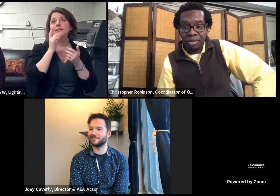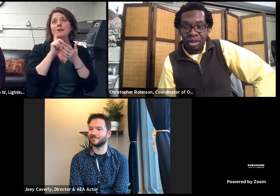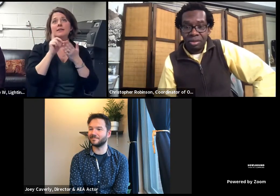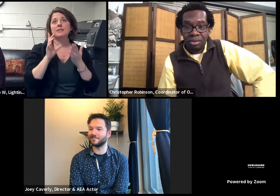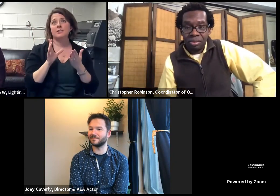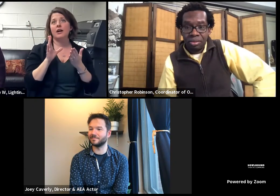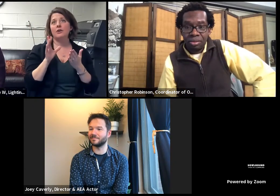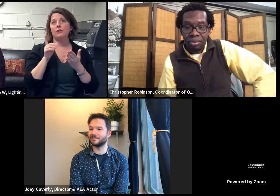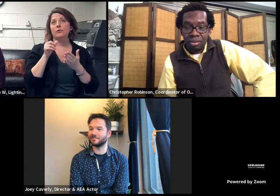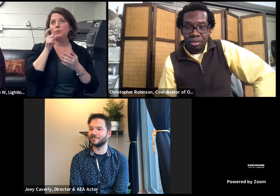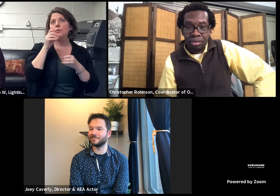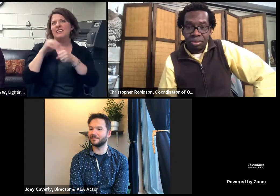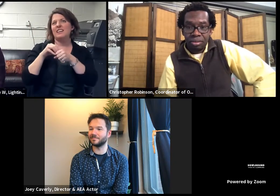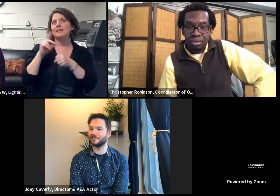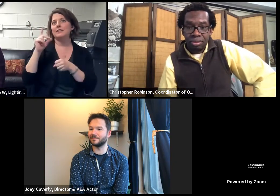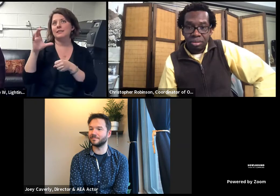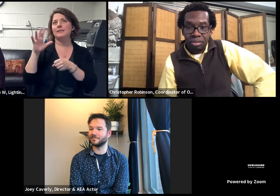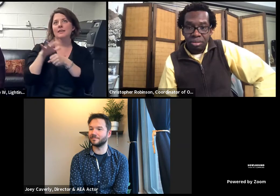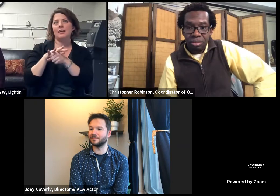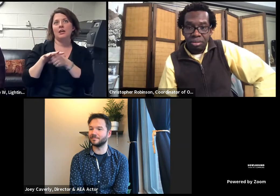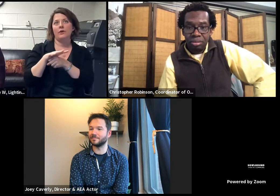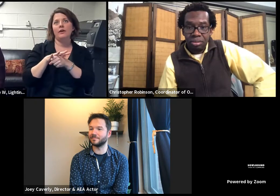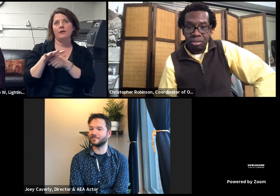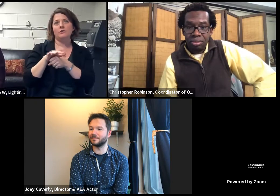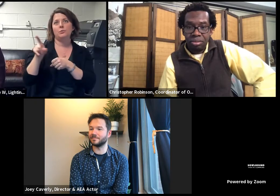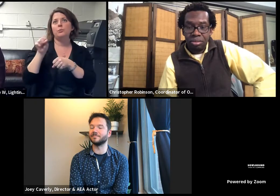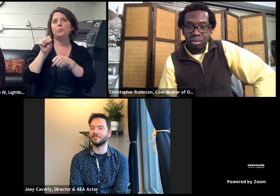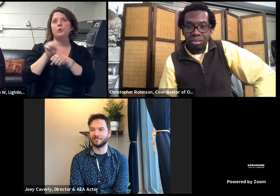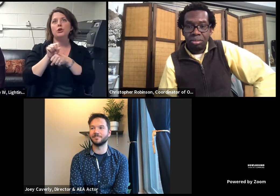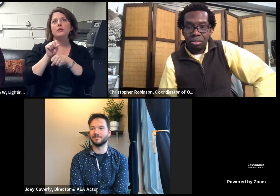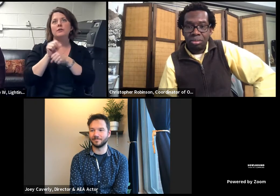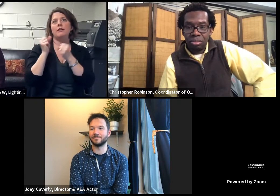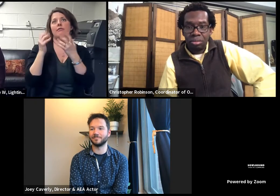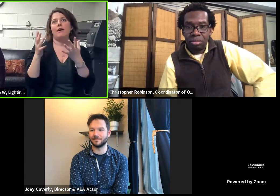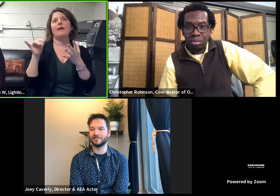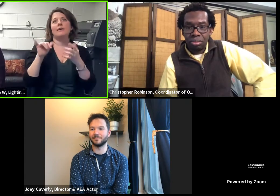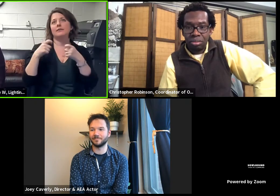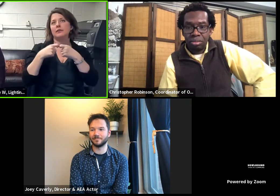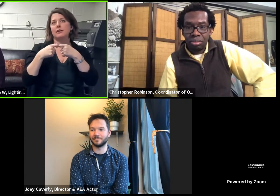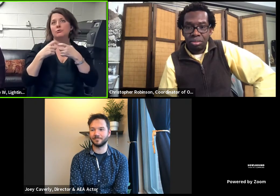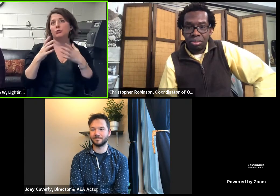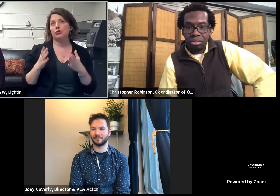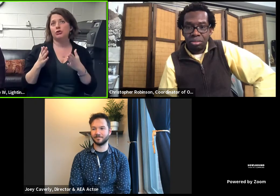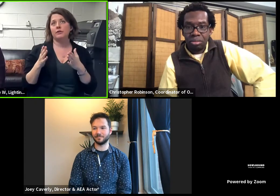I wanna add one thing as a lighting designer and in the tech side. In the DC area, I worked with a lot